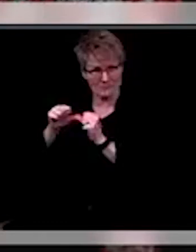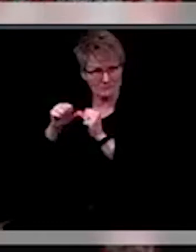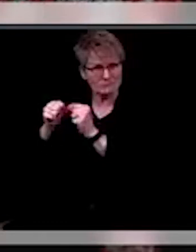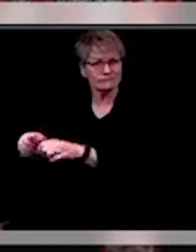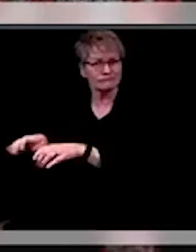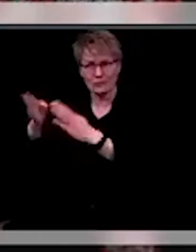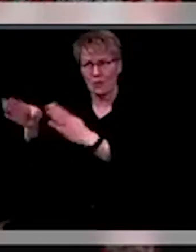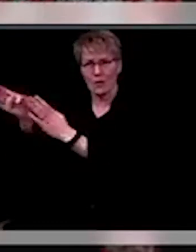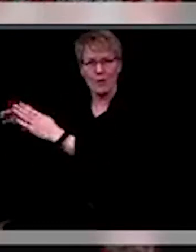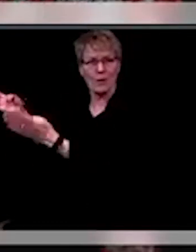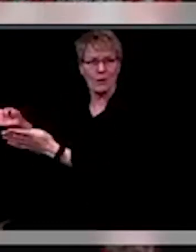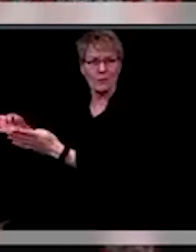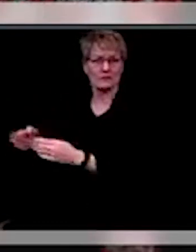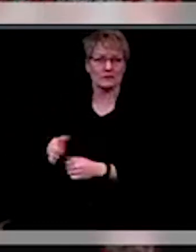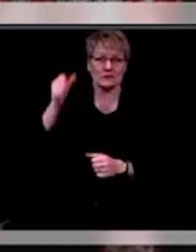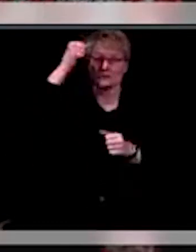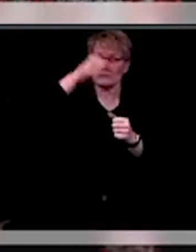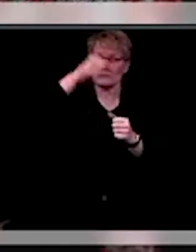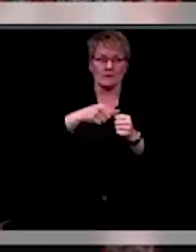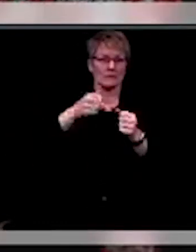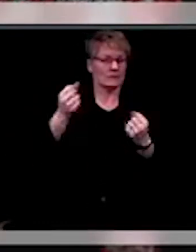residential health facilities in our community that are now impacted.